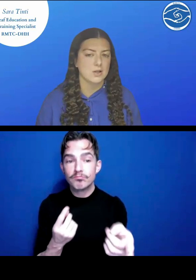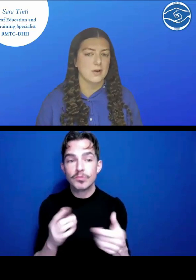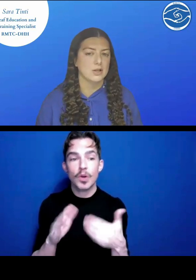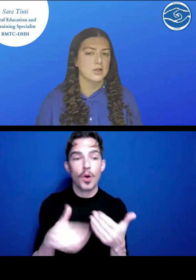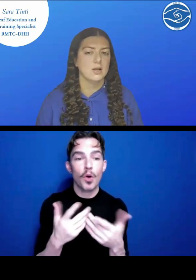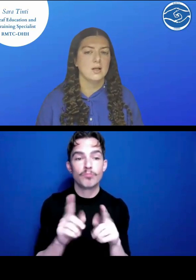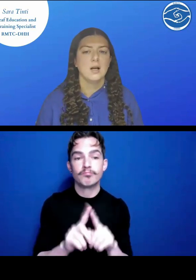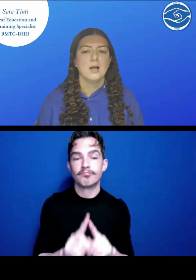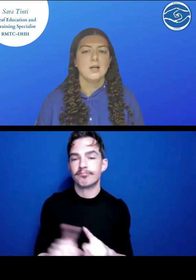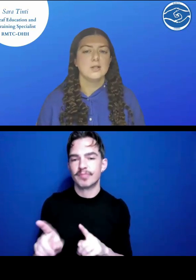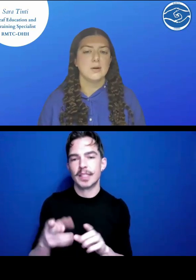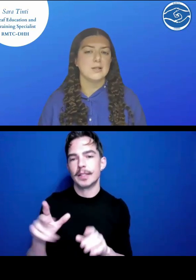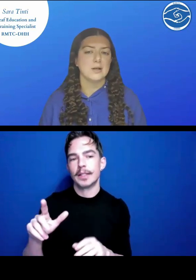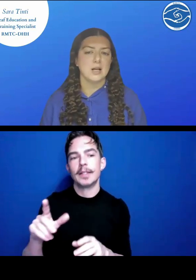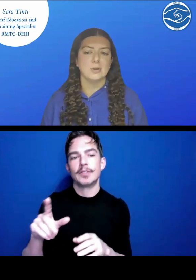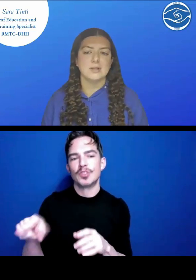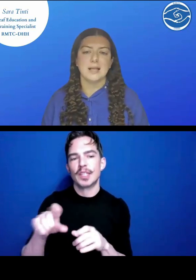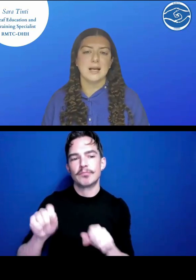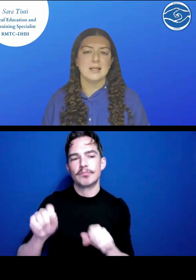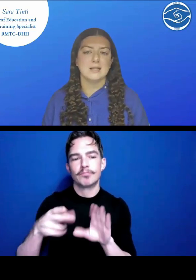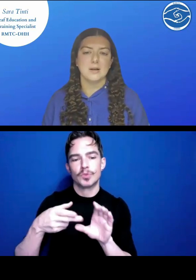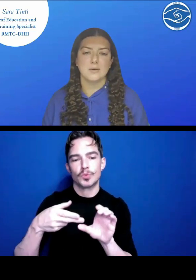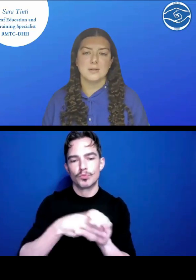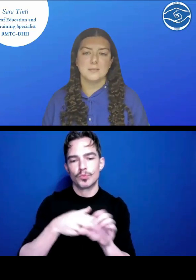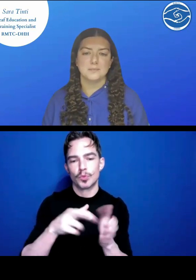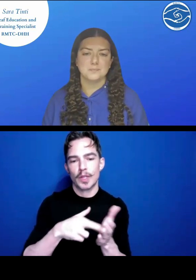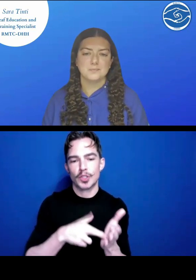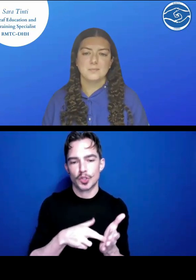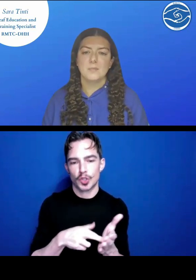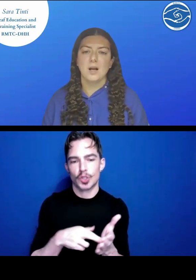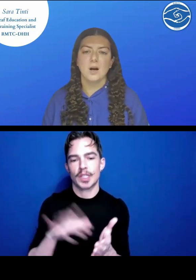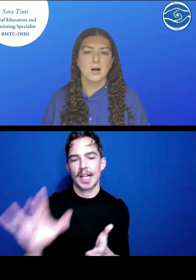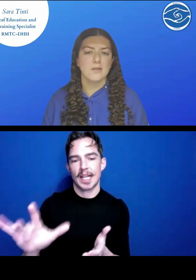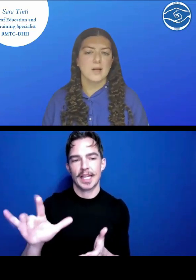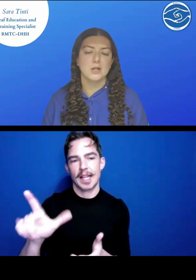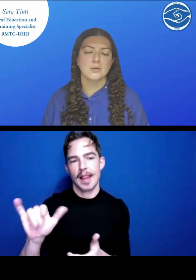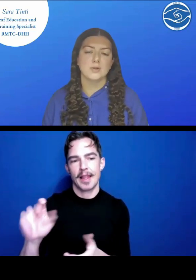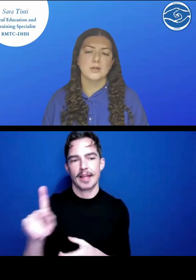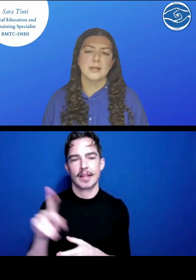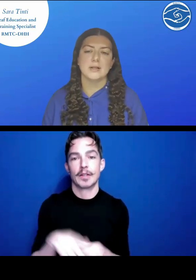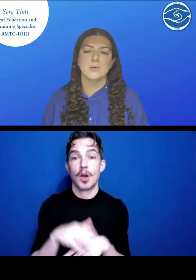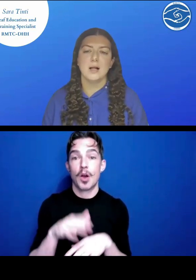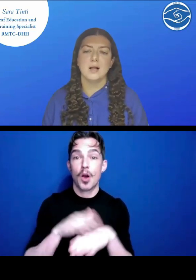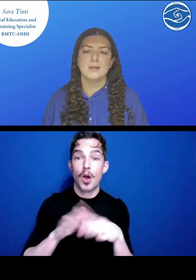guys to register so you guys are able to get into the those. Our online modules are in here as well.